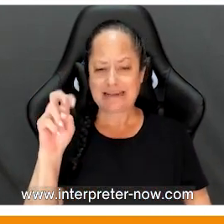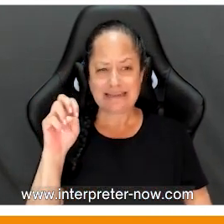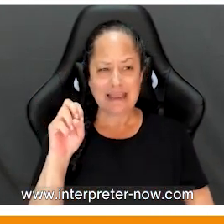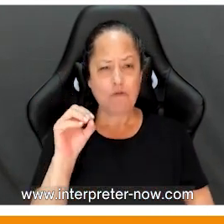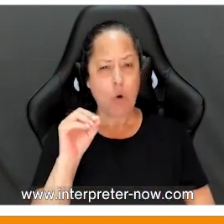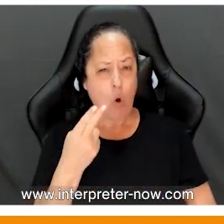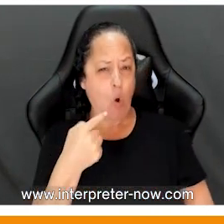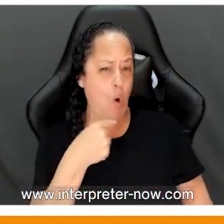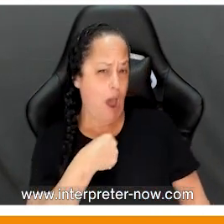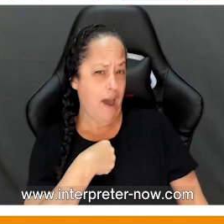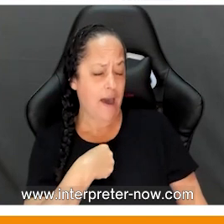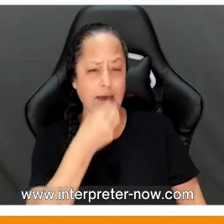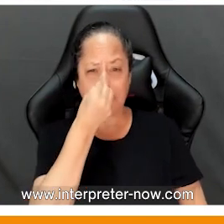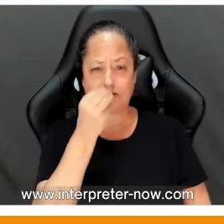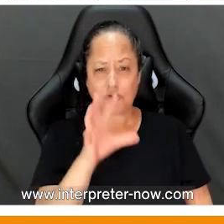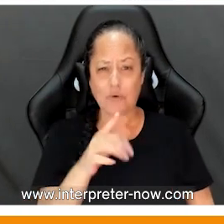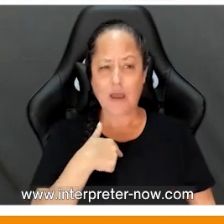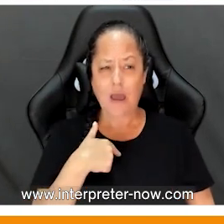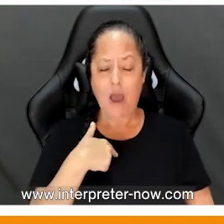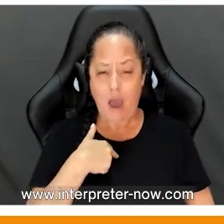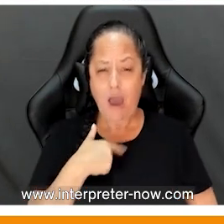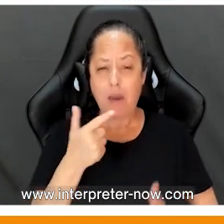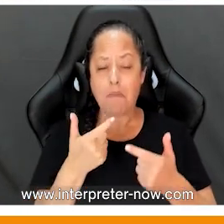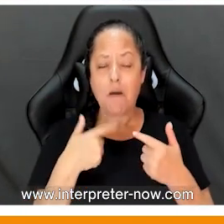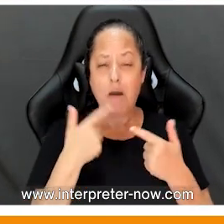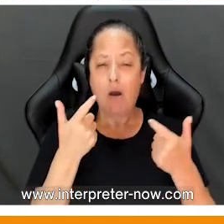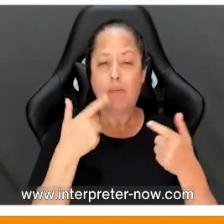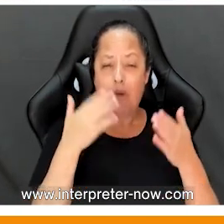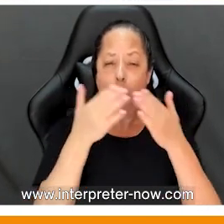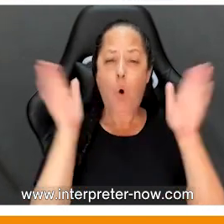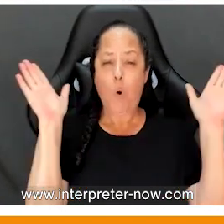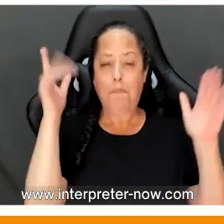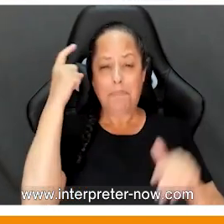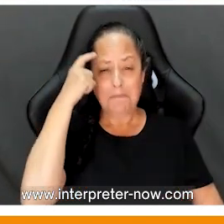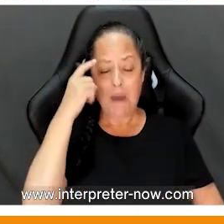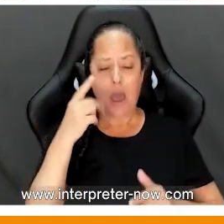Like, the people in the audience will say: "Oh well, I don't care. I'm so open-minded.